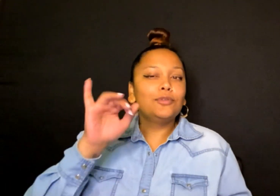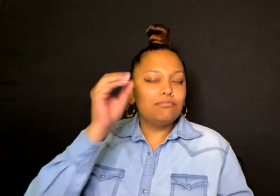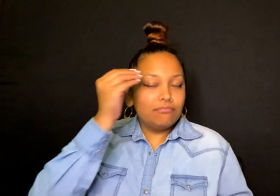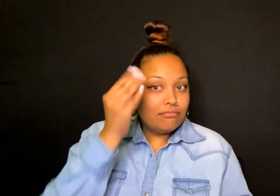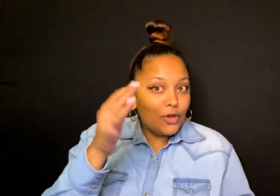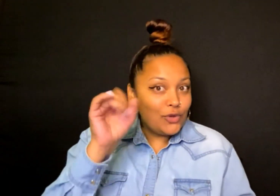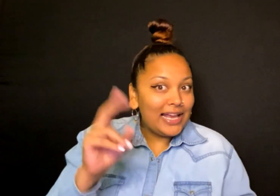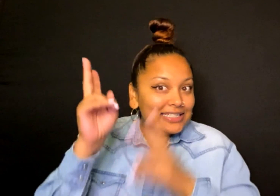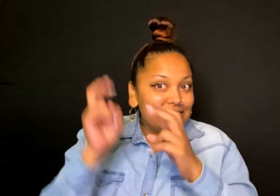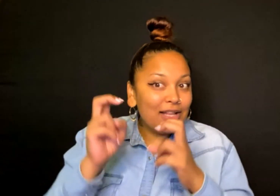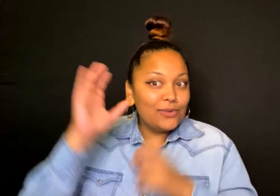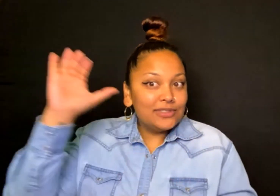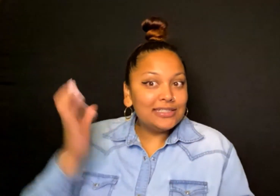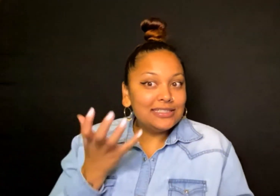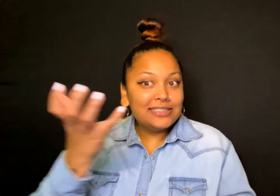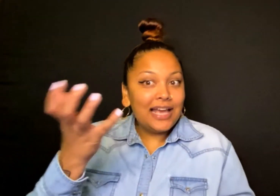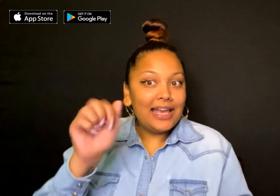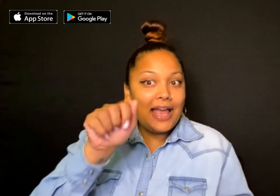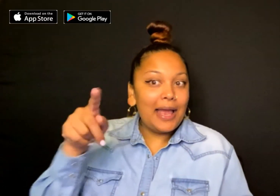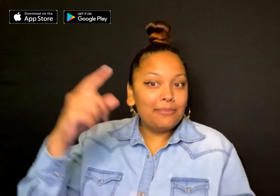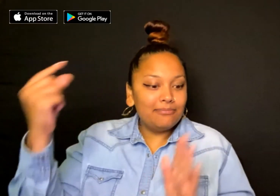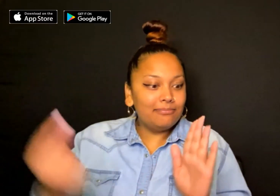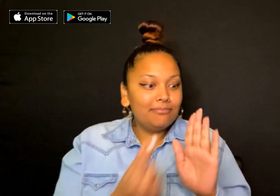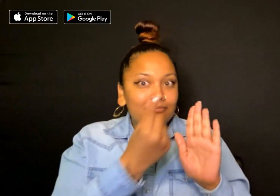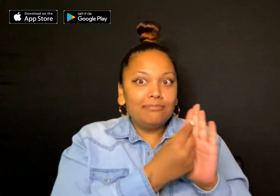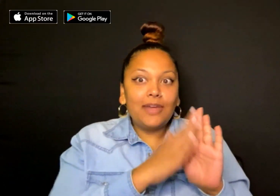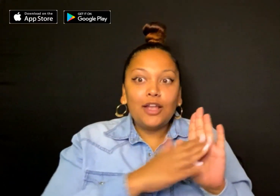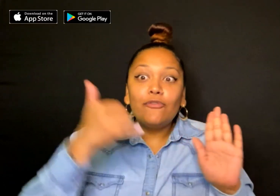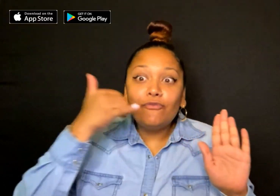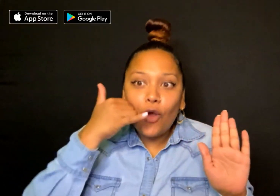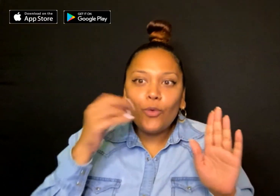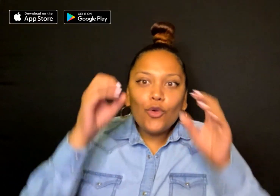you can download the Sign1News app by heading to the app store or